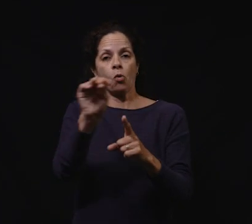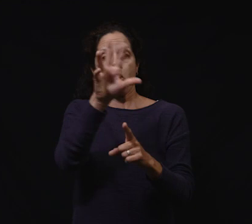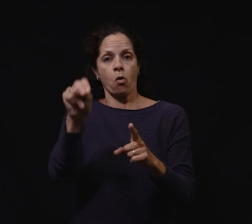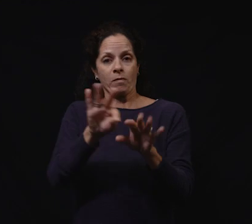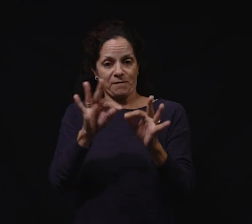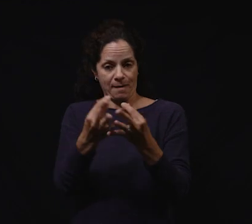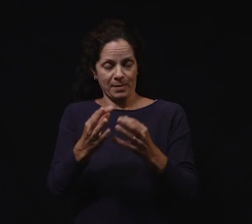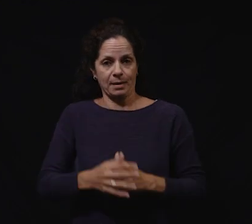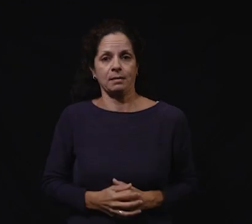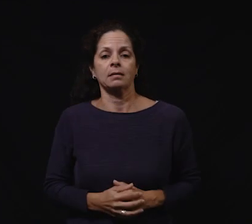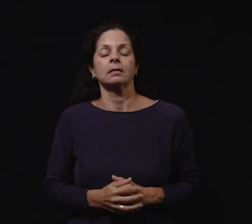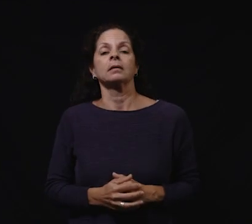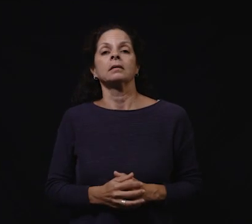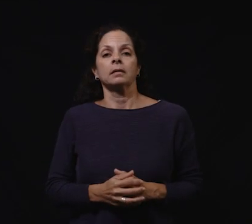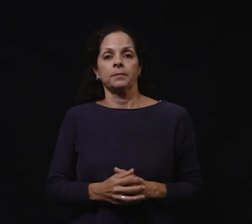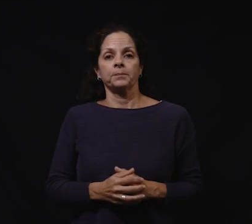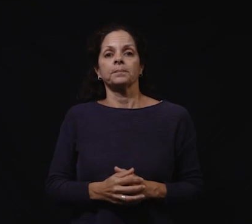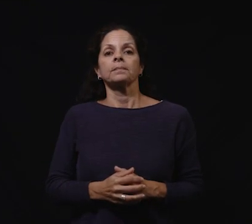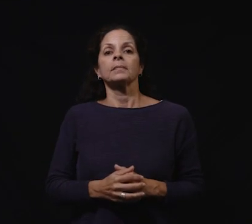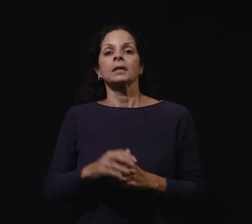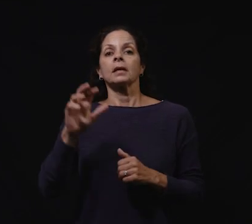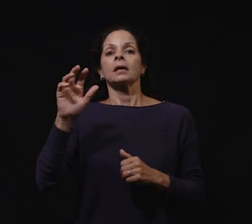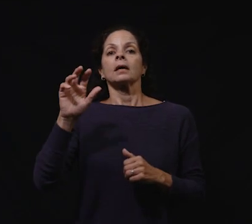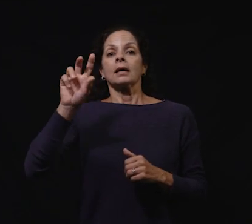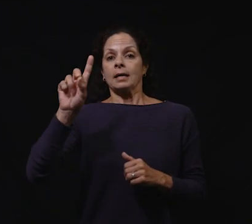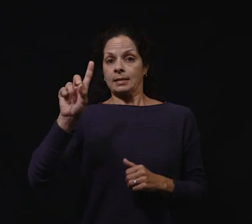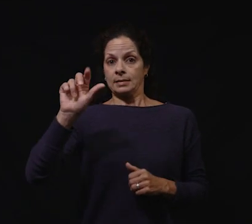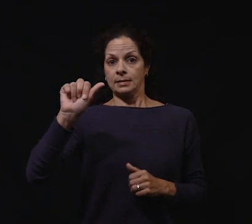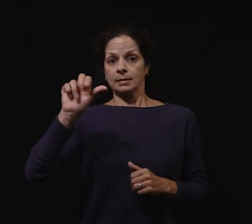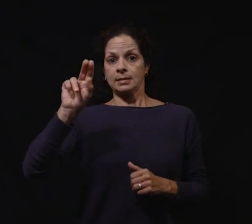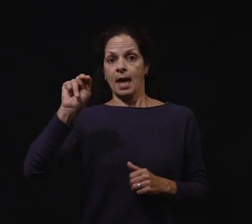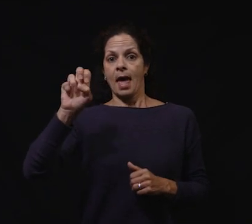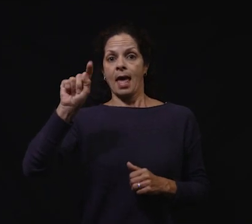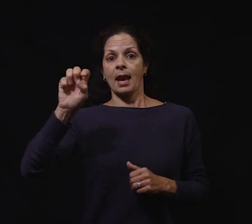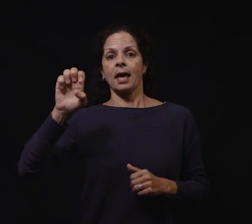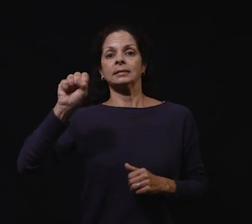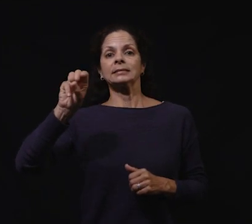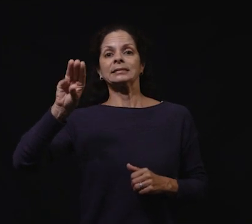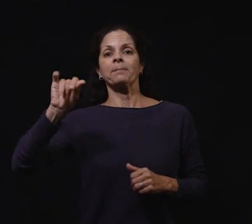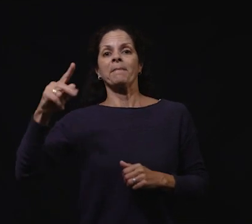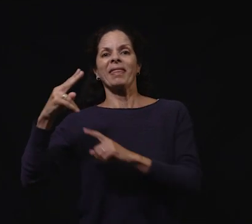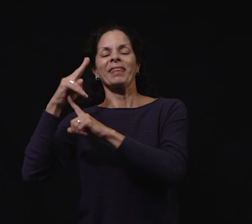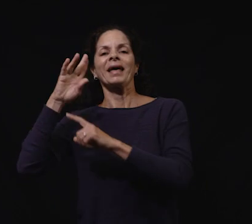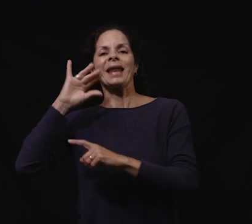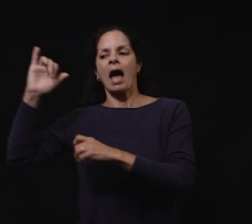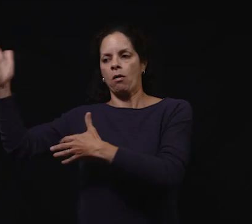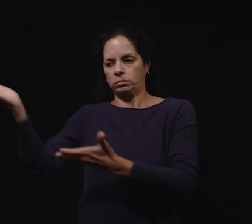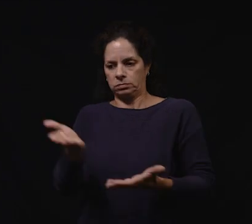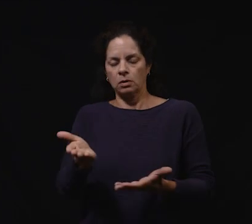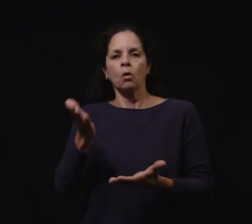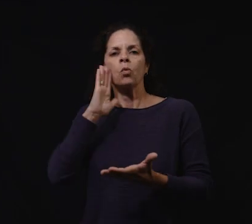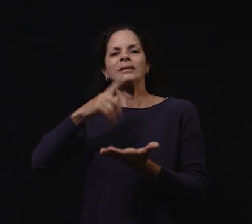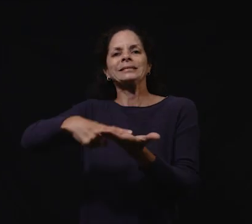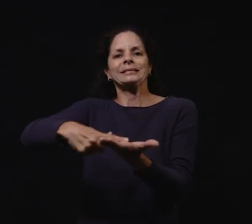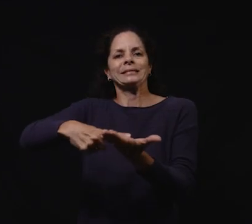With that, I'm going to bring Danette Smith up to talk about some of the work we've done with sheltering